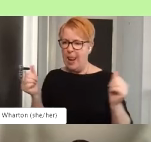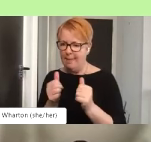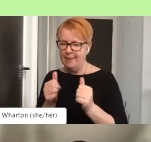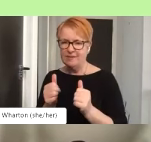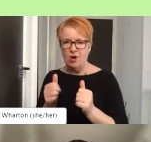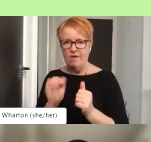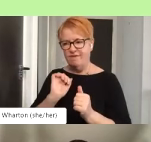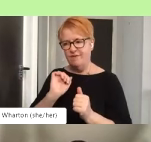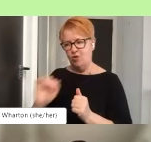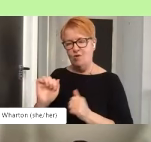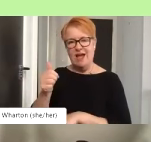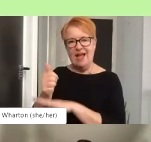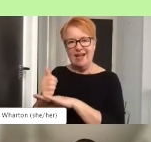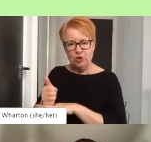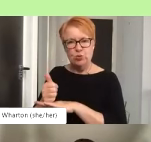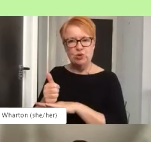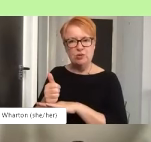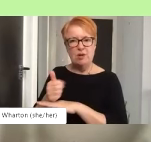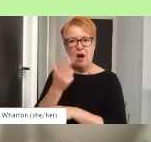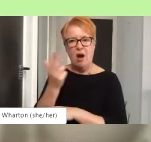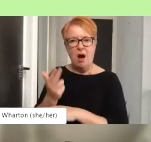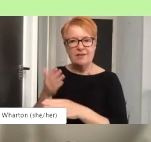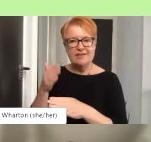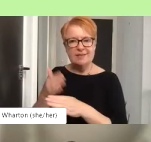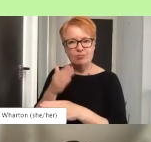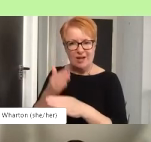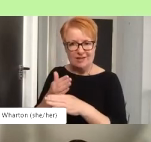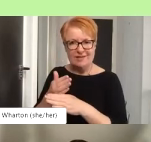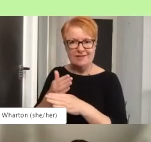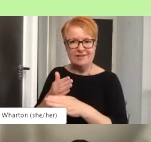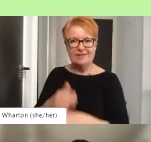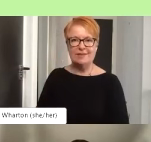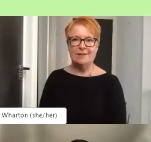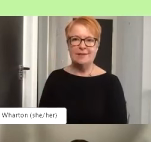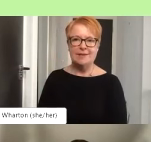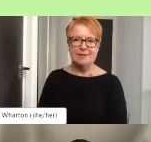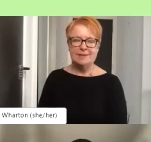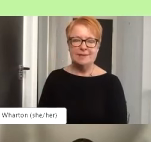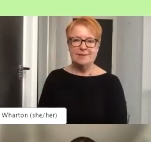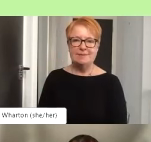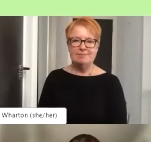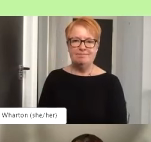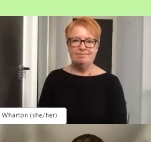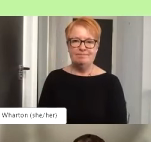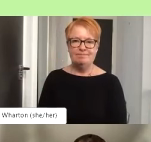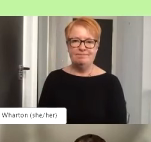practices or artistic practices between public space and institutional space white cube space.